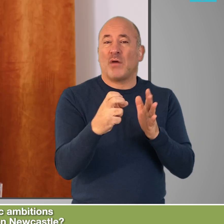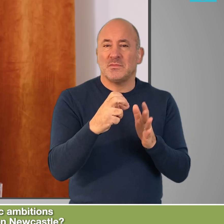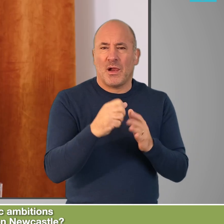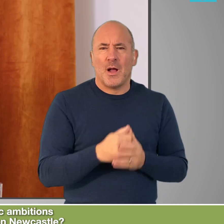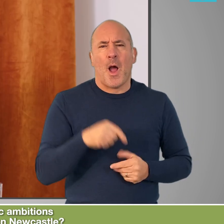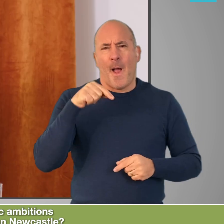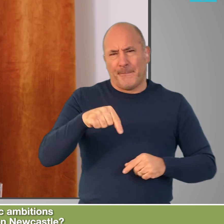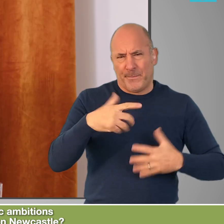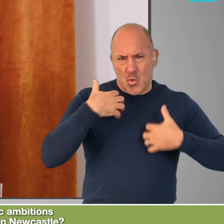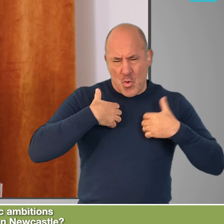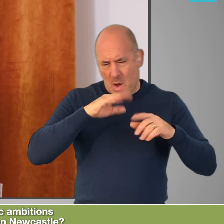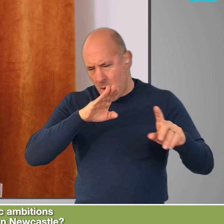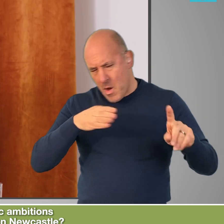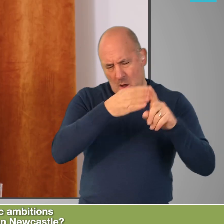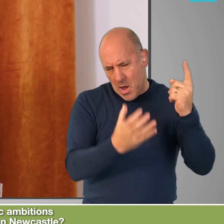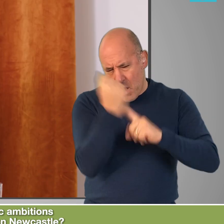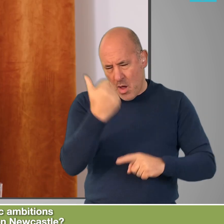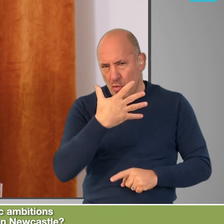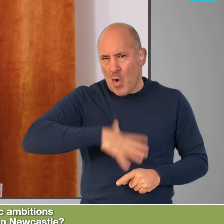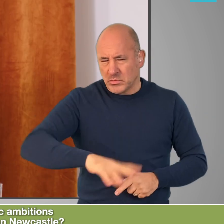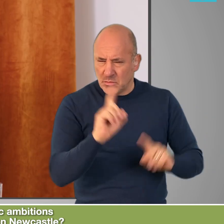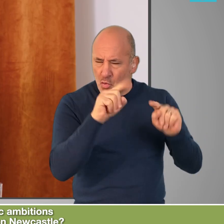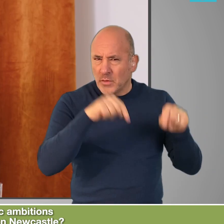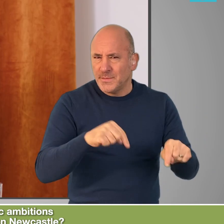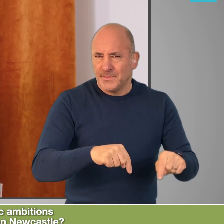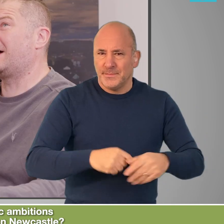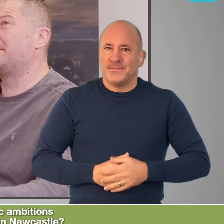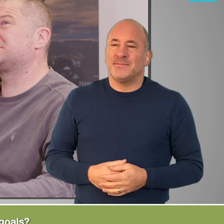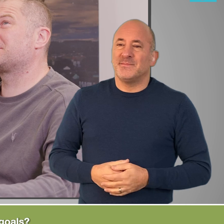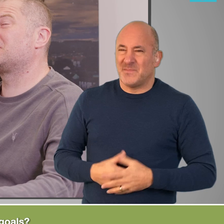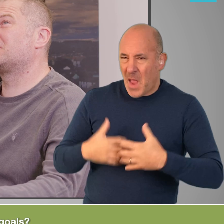What are the specific ambitions and goals of Blue Green Newcastle? Ambitions and goals?